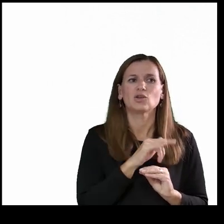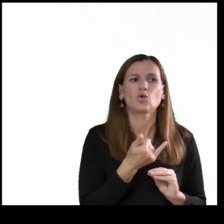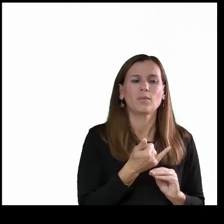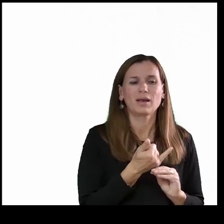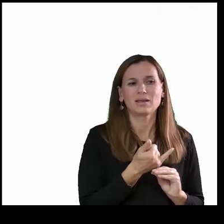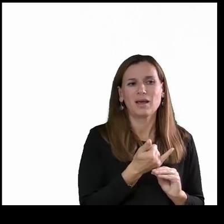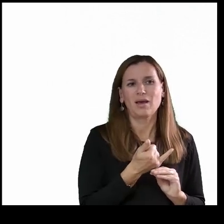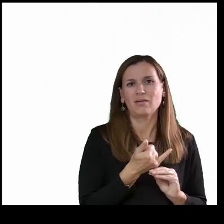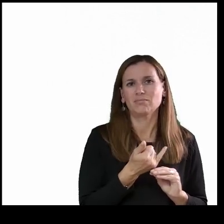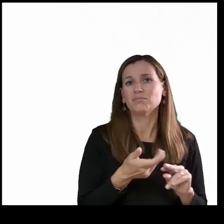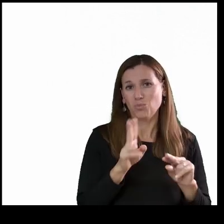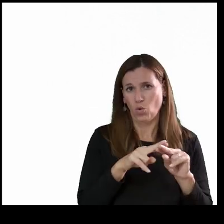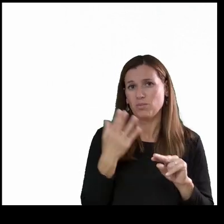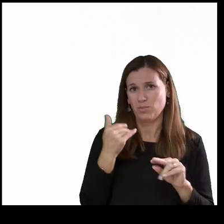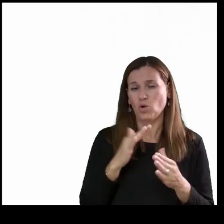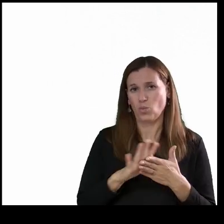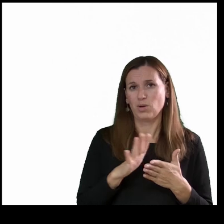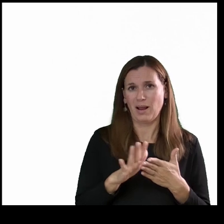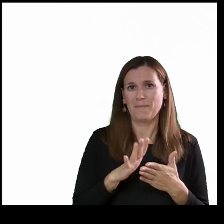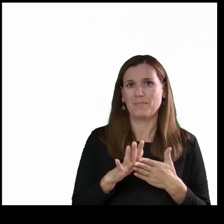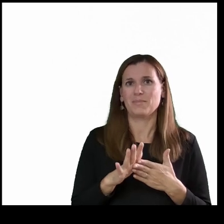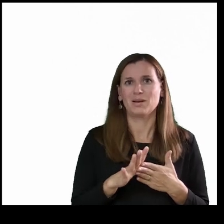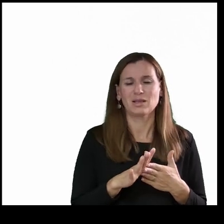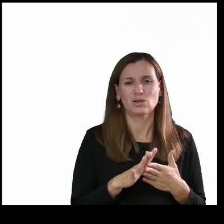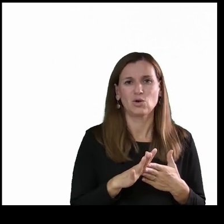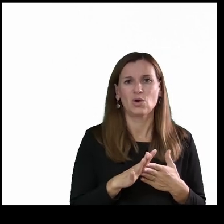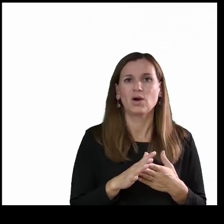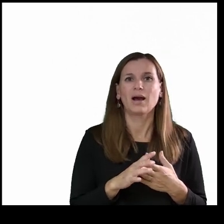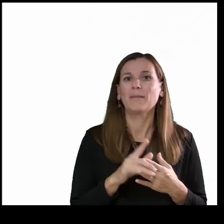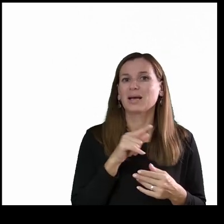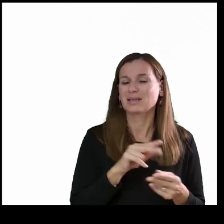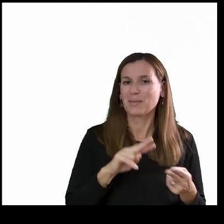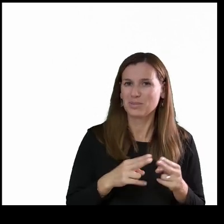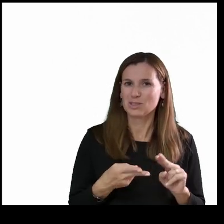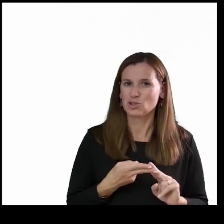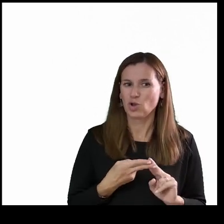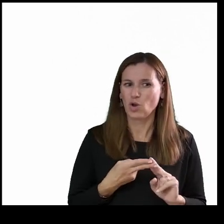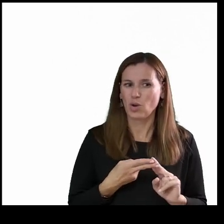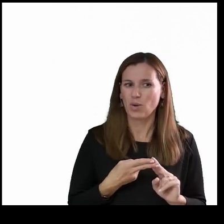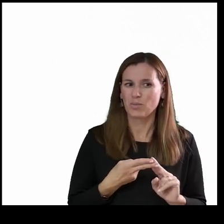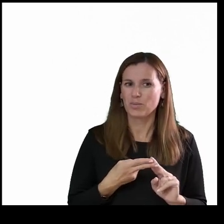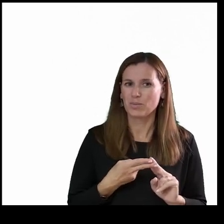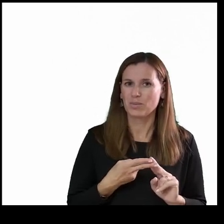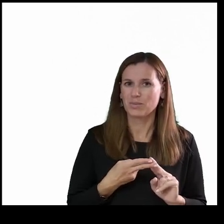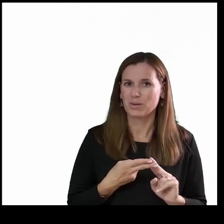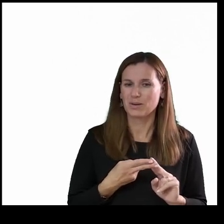and going up. But this approach, which for instance in a foreign language will